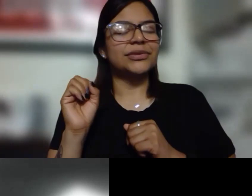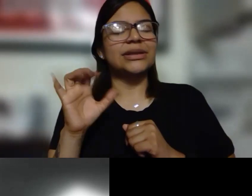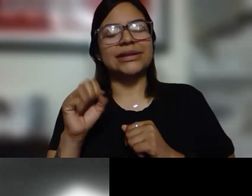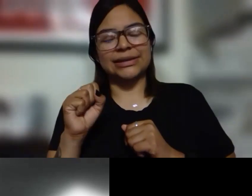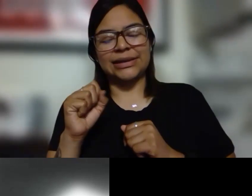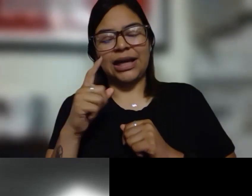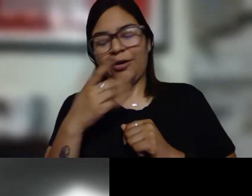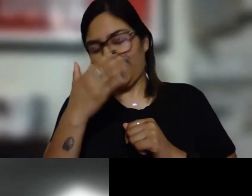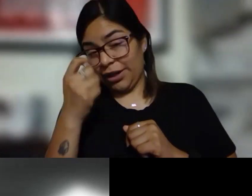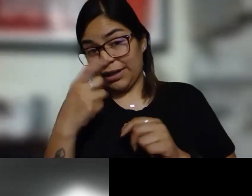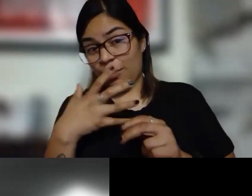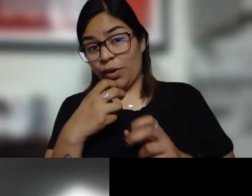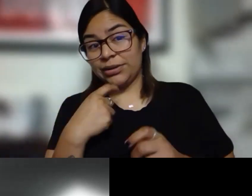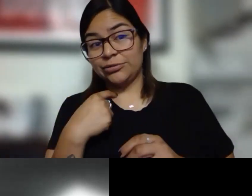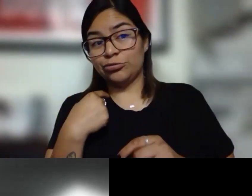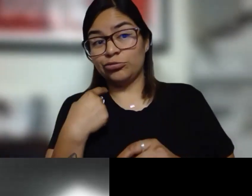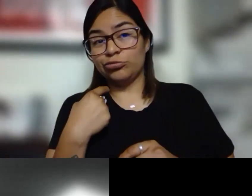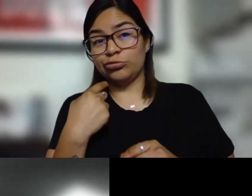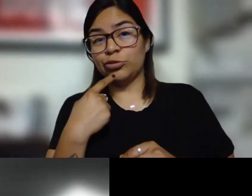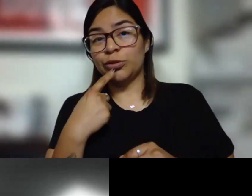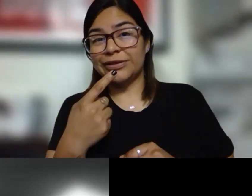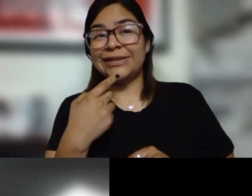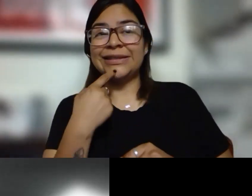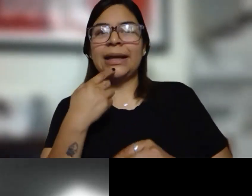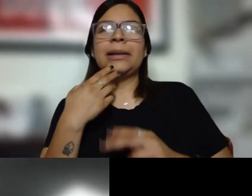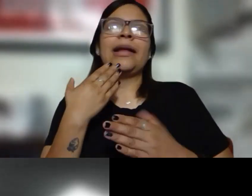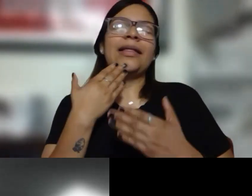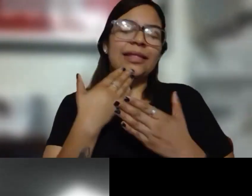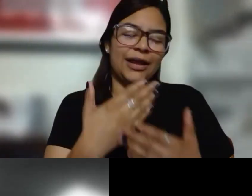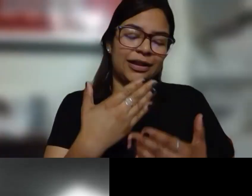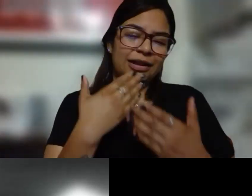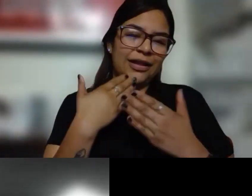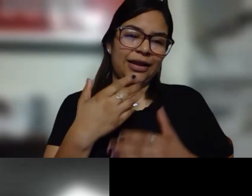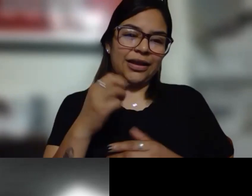forgot to do earlier in thanking everyone is thanking Wilson you know we really couldn't